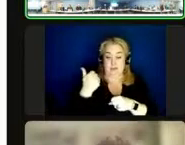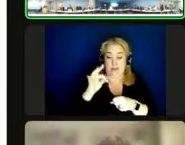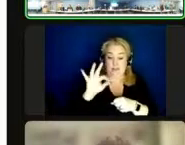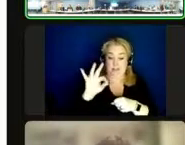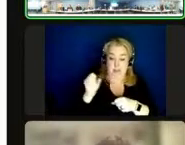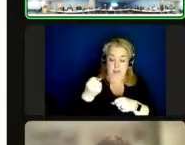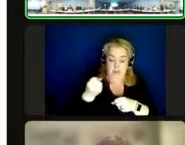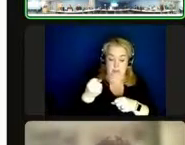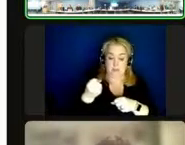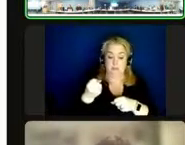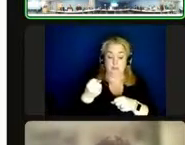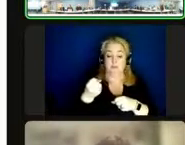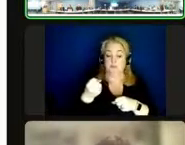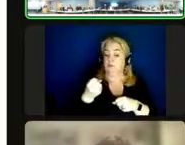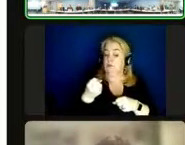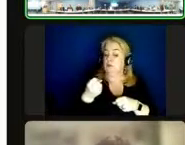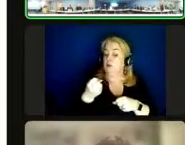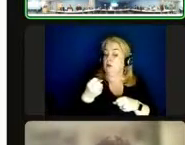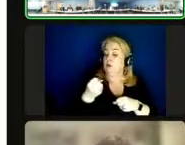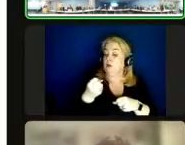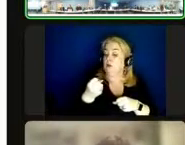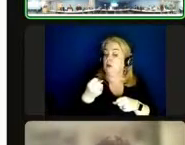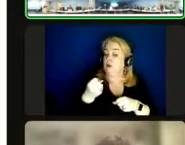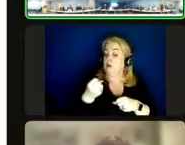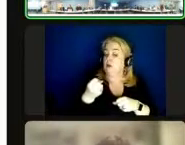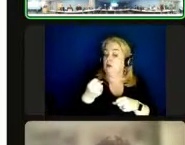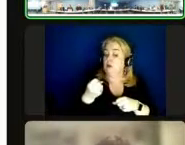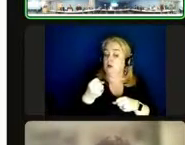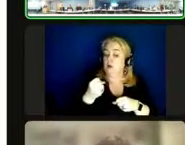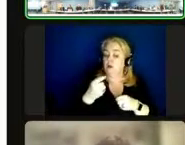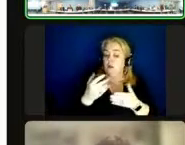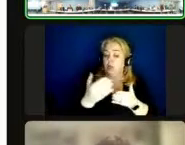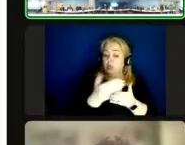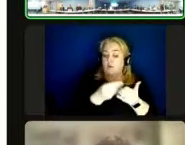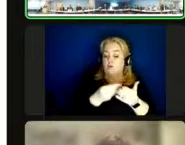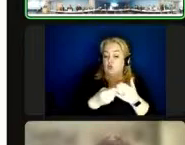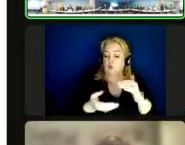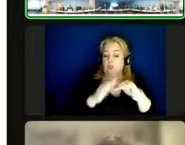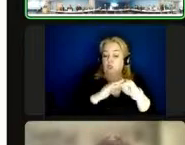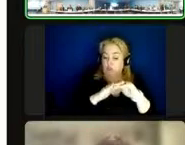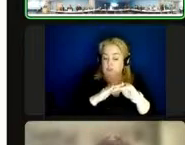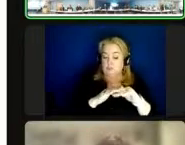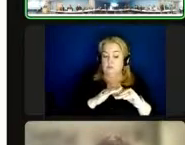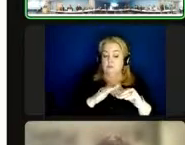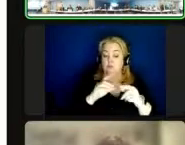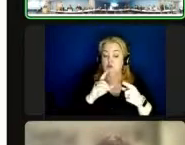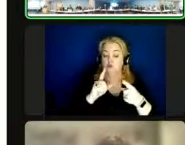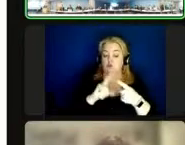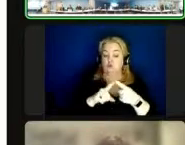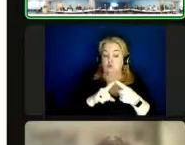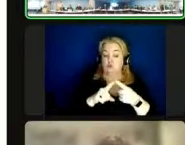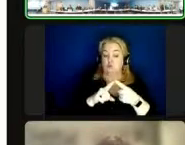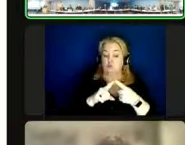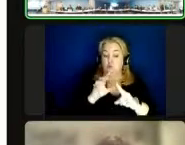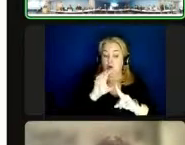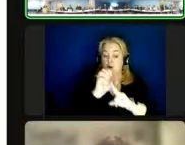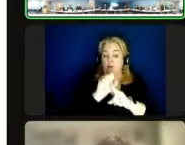THAT HAVE BEEN HERE FOR